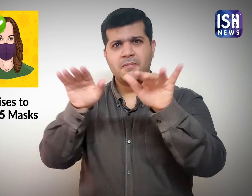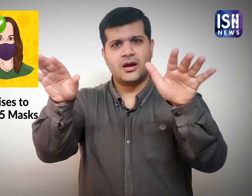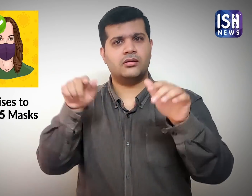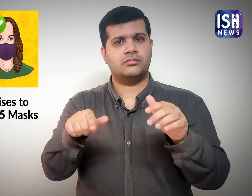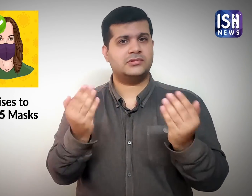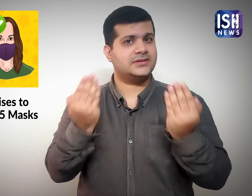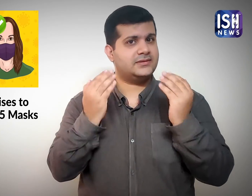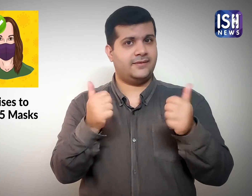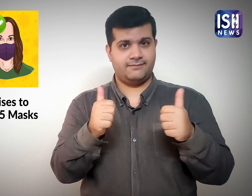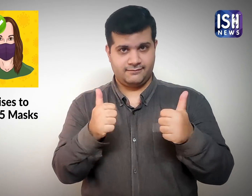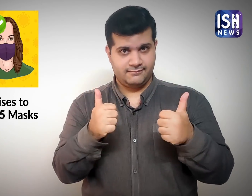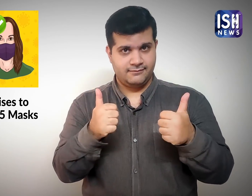This is not safe.